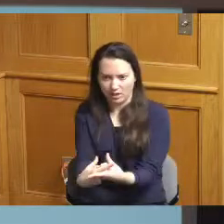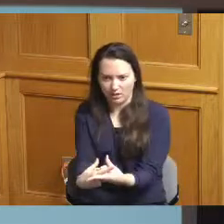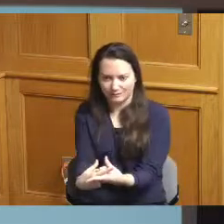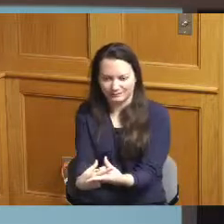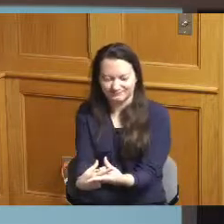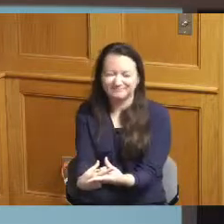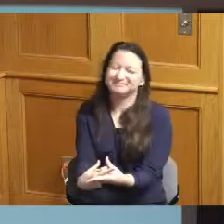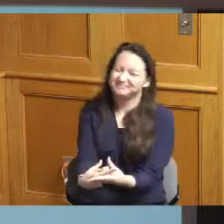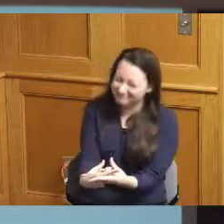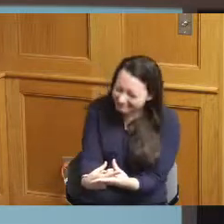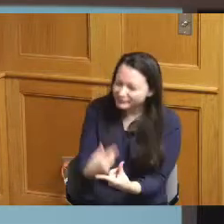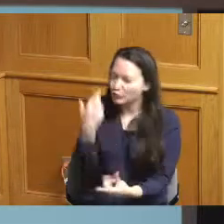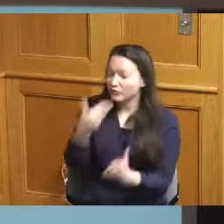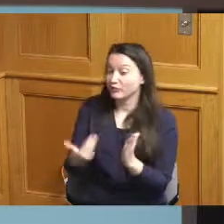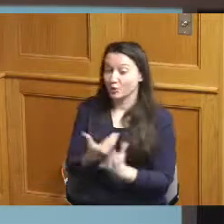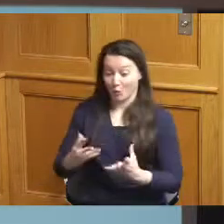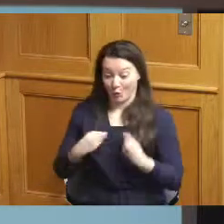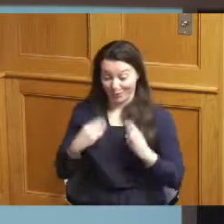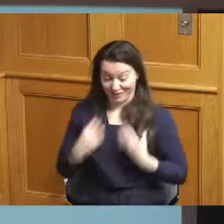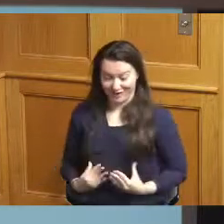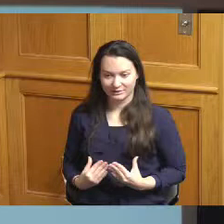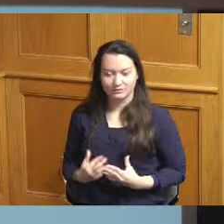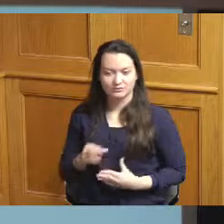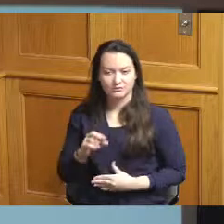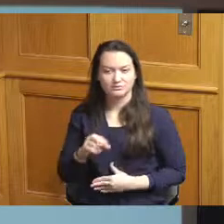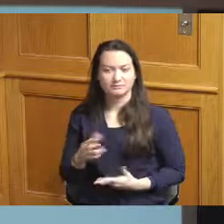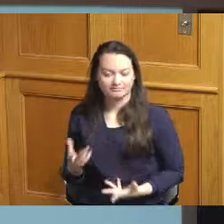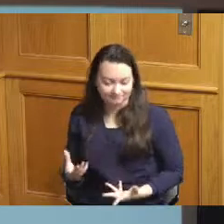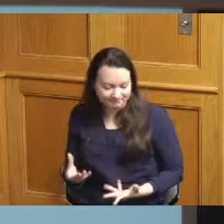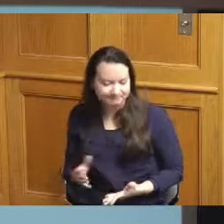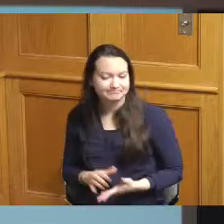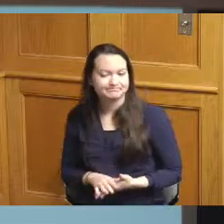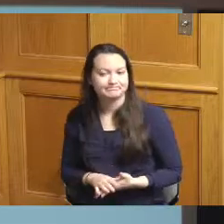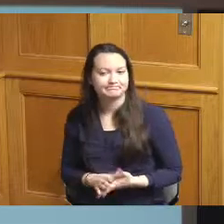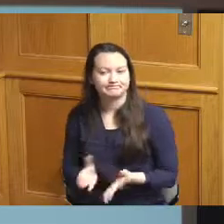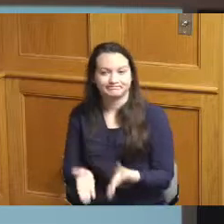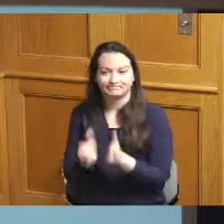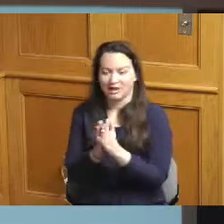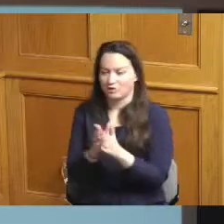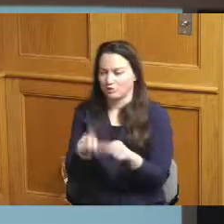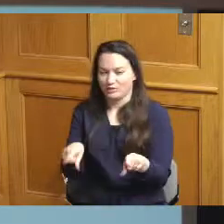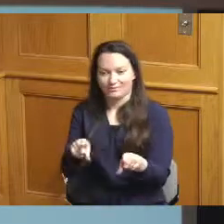they have a new owner in terms of the real estate we're just asking for you to approve an amendment